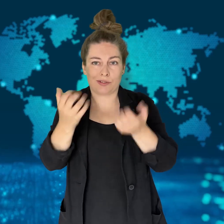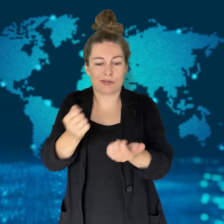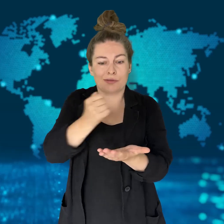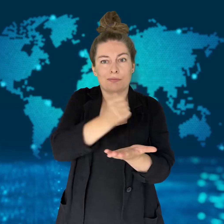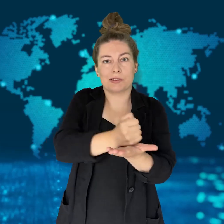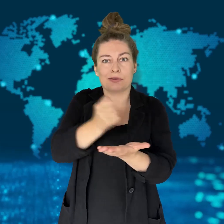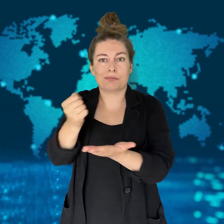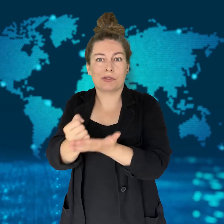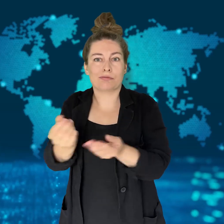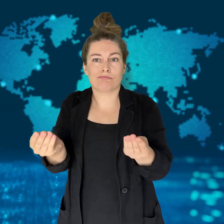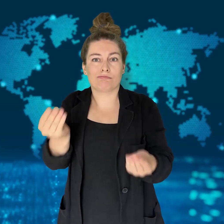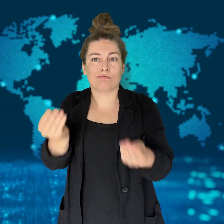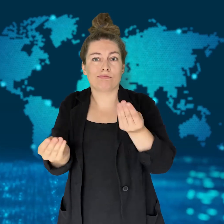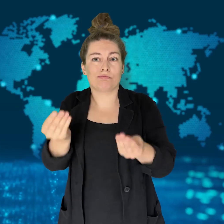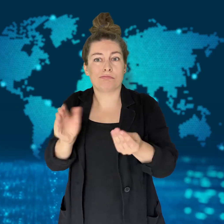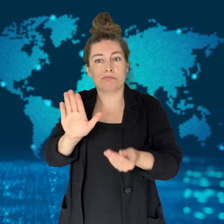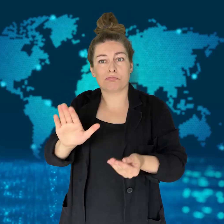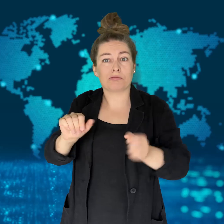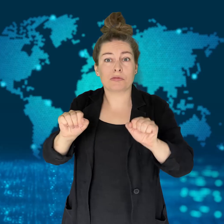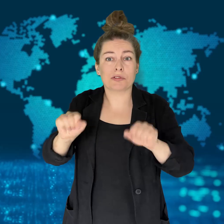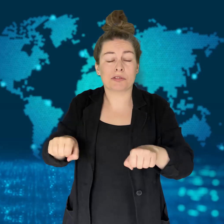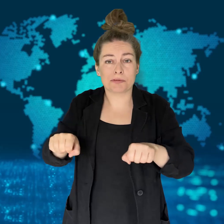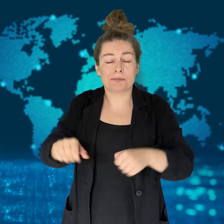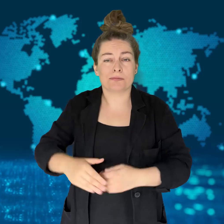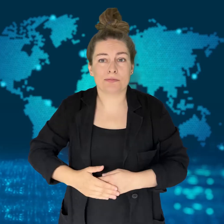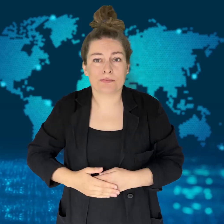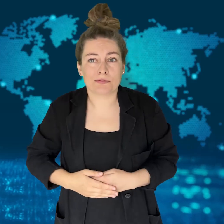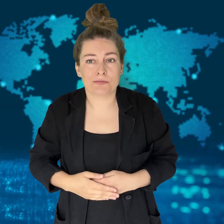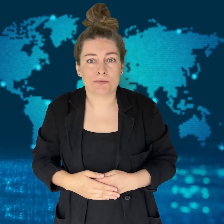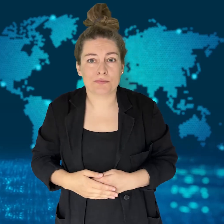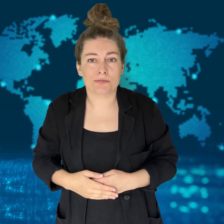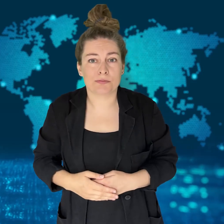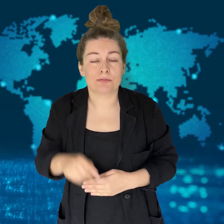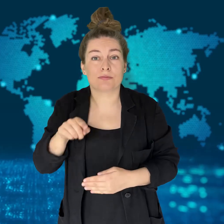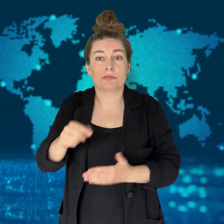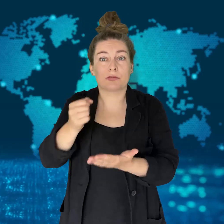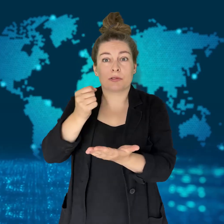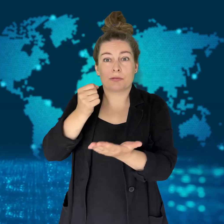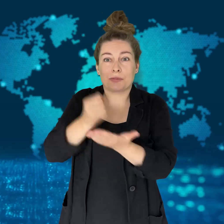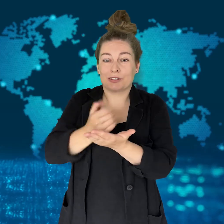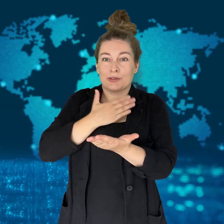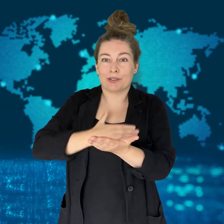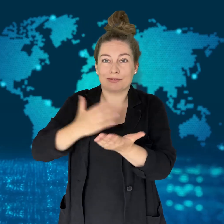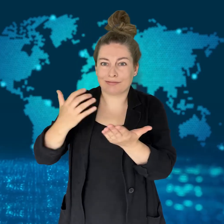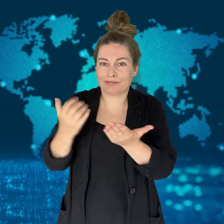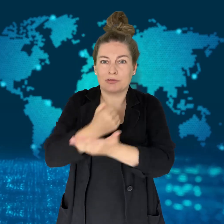The process of obtaining a passport will also be faster.